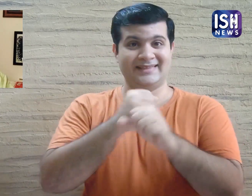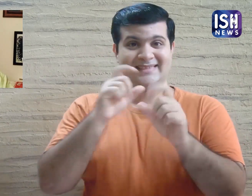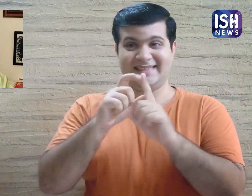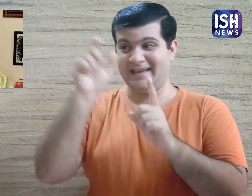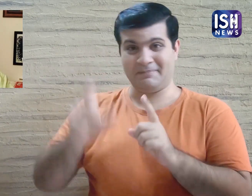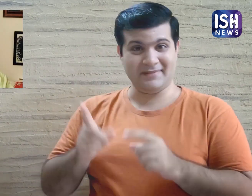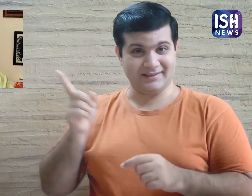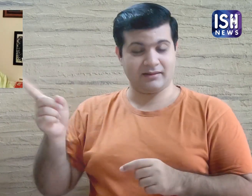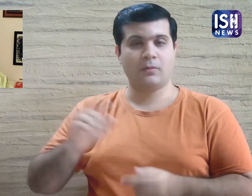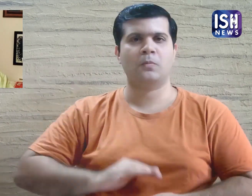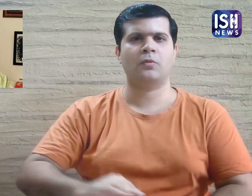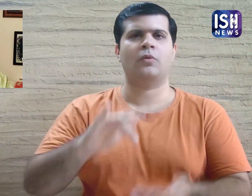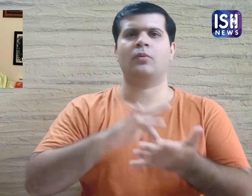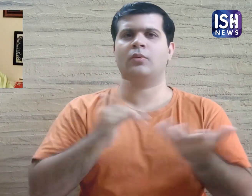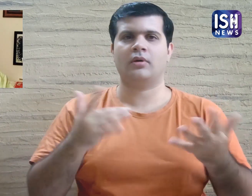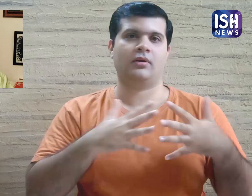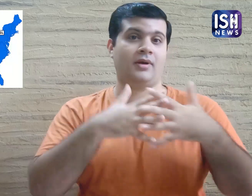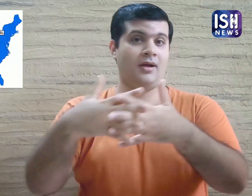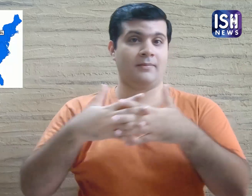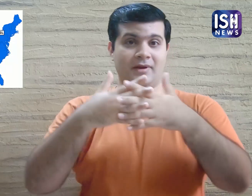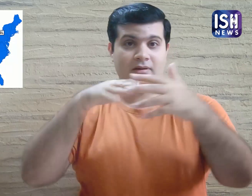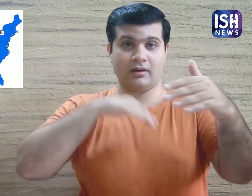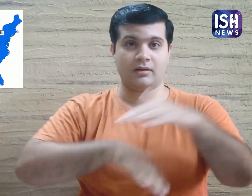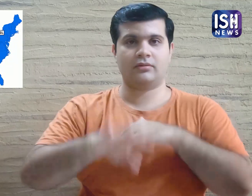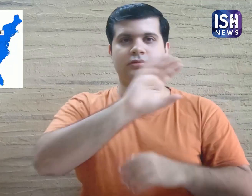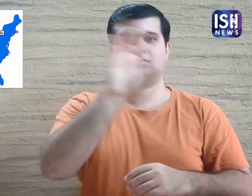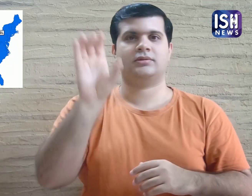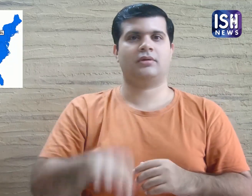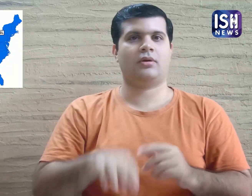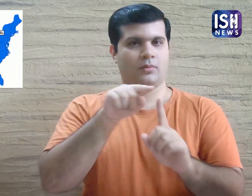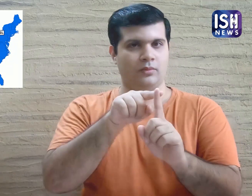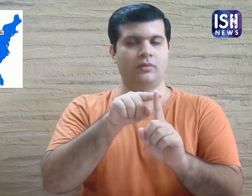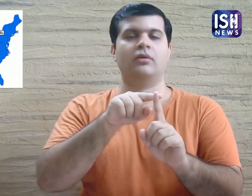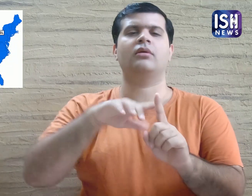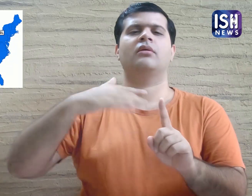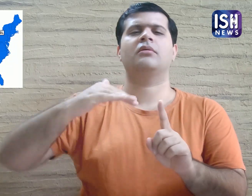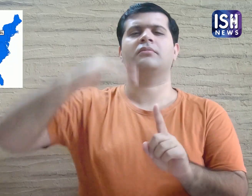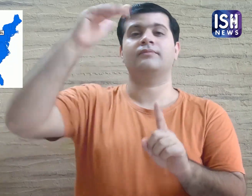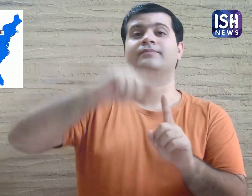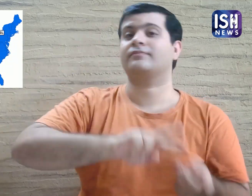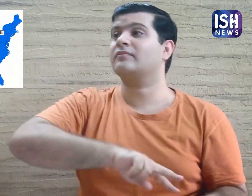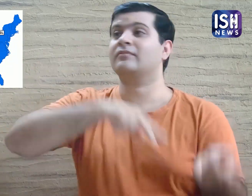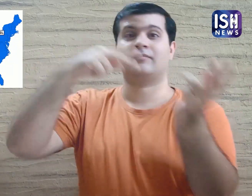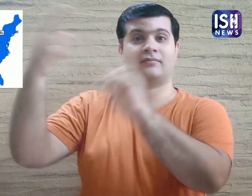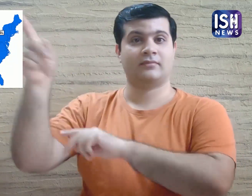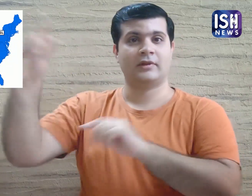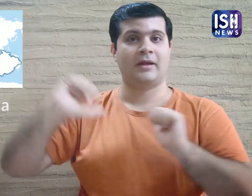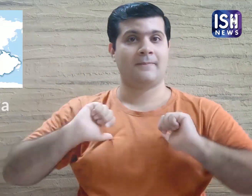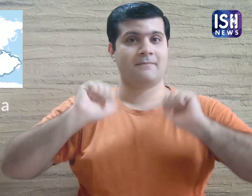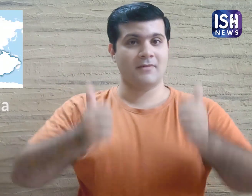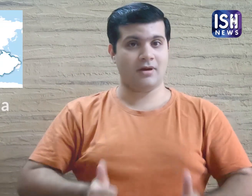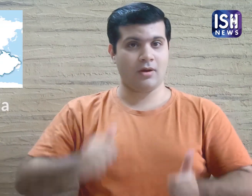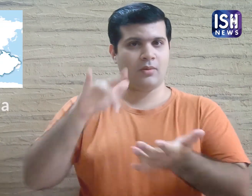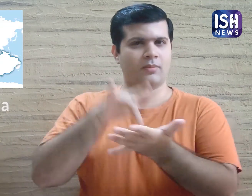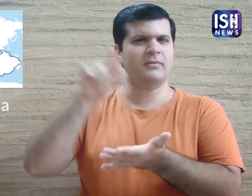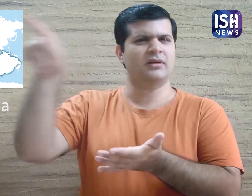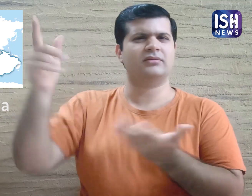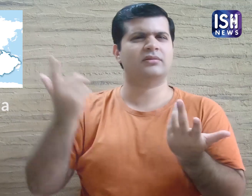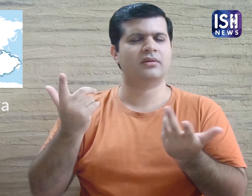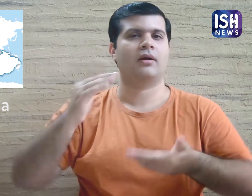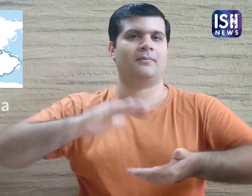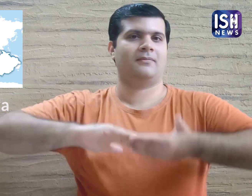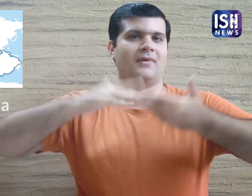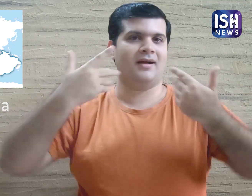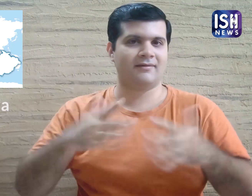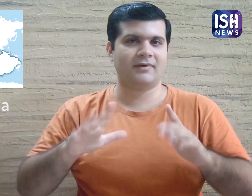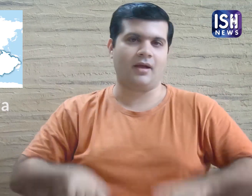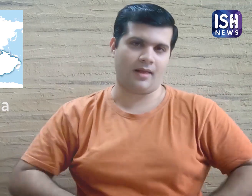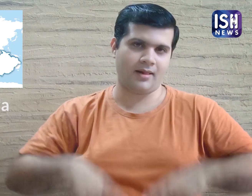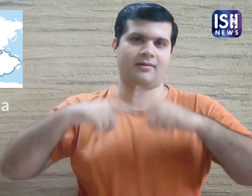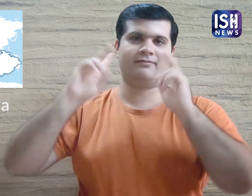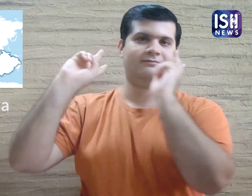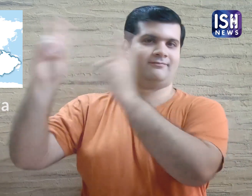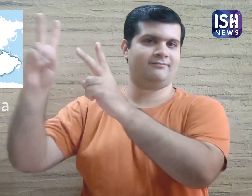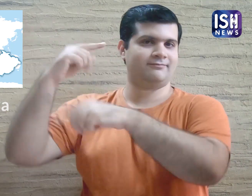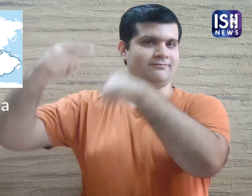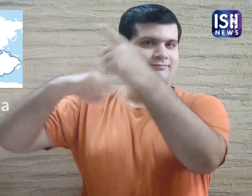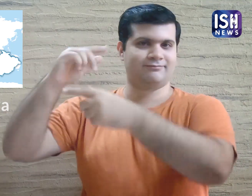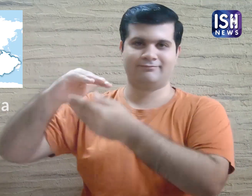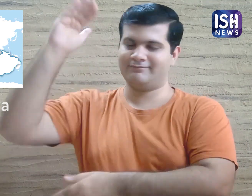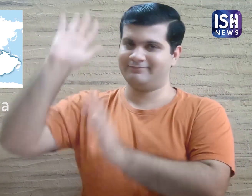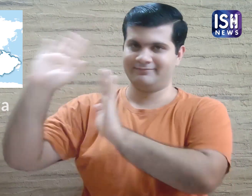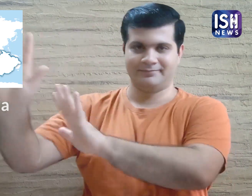He was born in Chicago, USA but later moved to Prague where he met his wife and lived his whole life there.